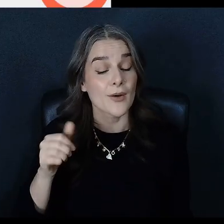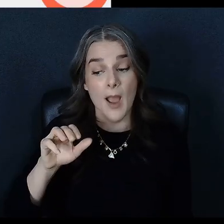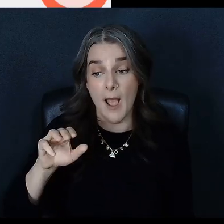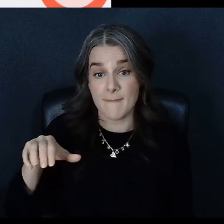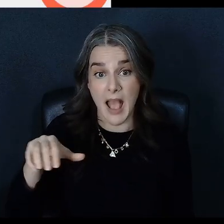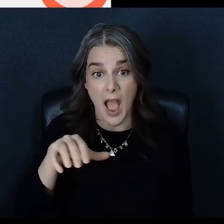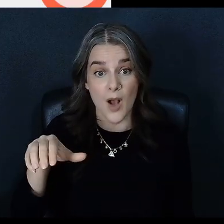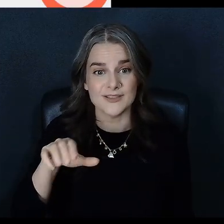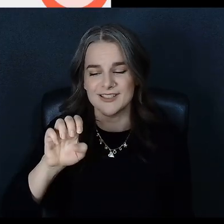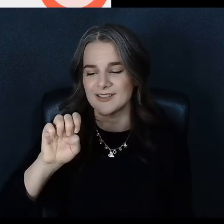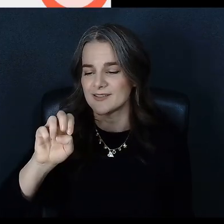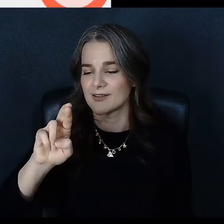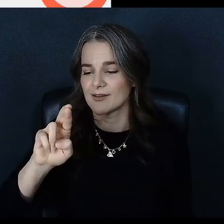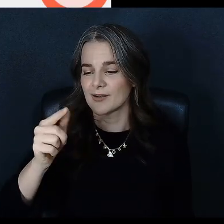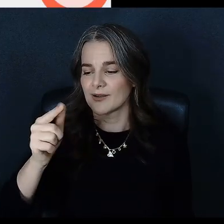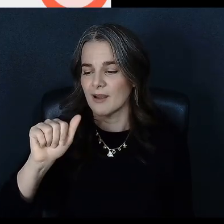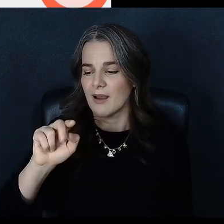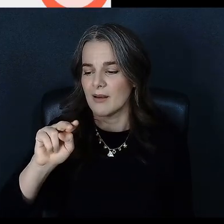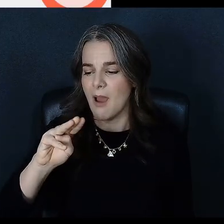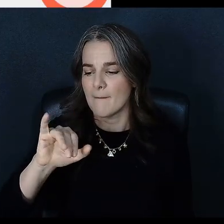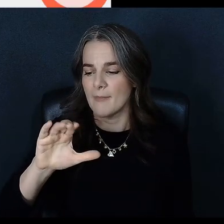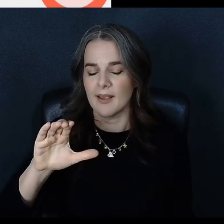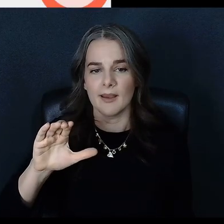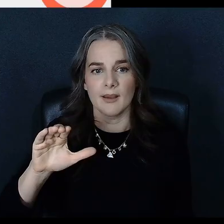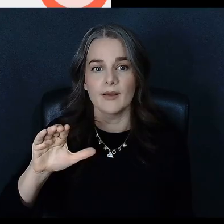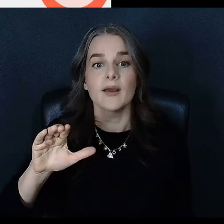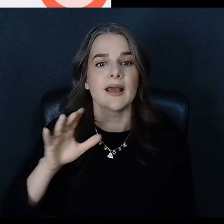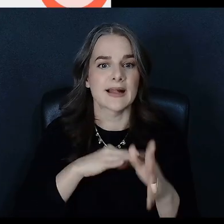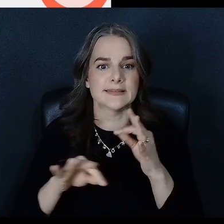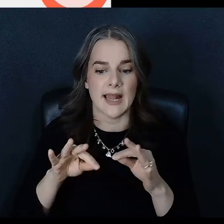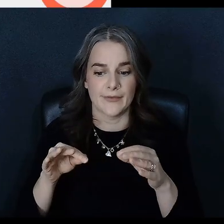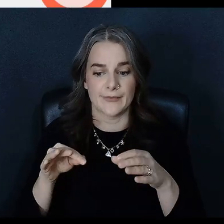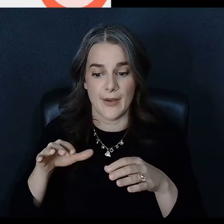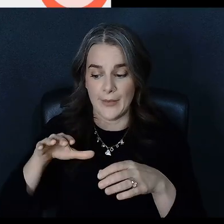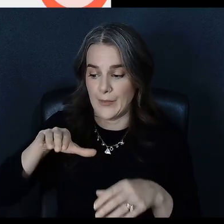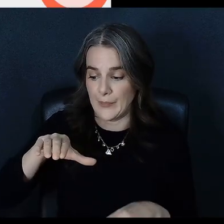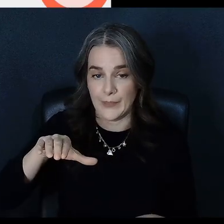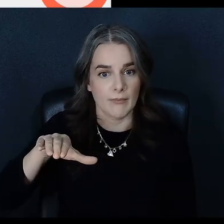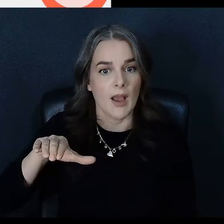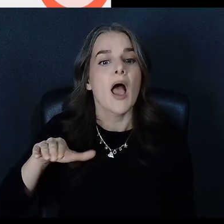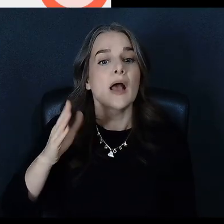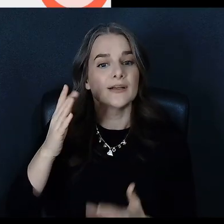that is a vertical mouse is what that's called. The idea being that, traditionally,